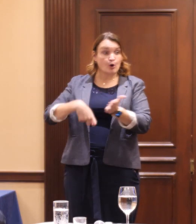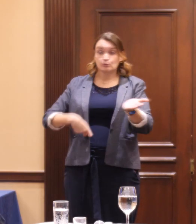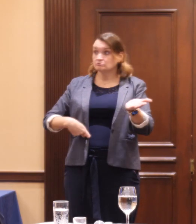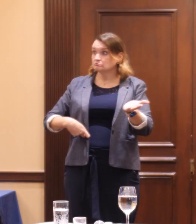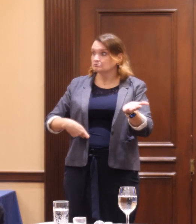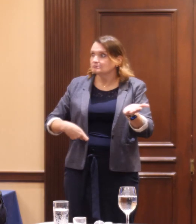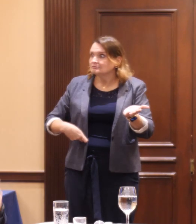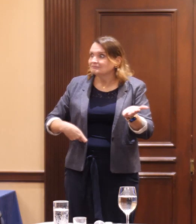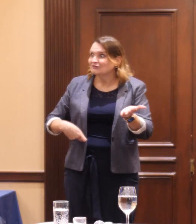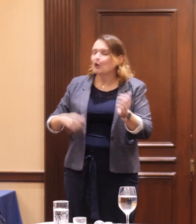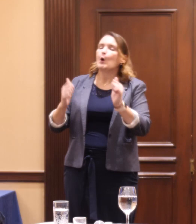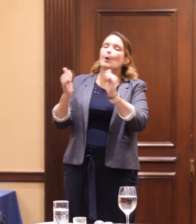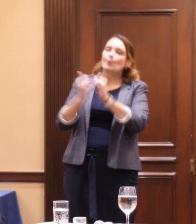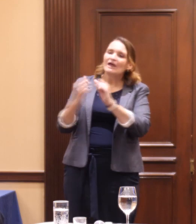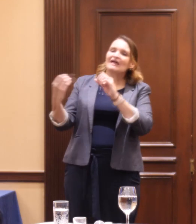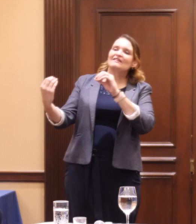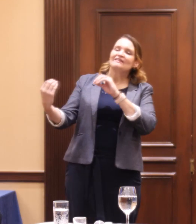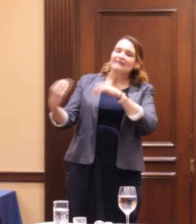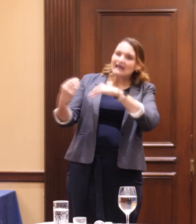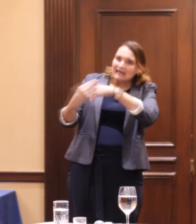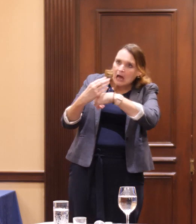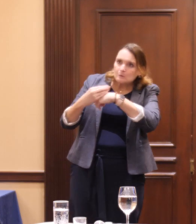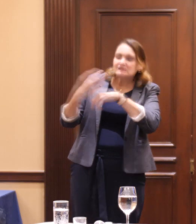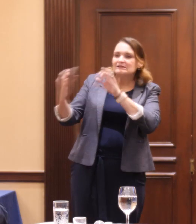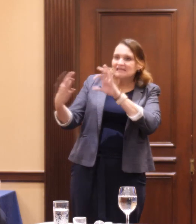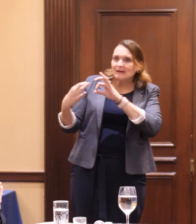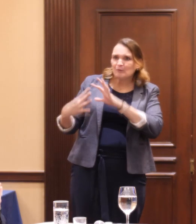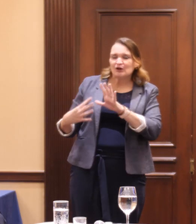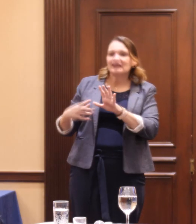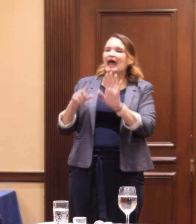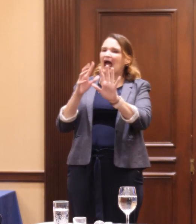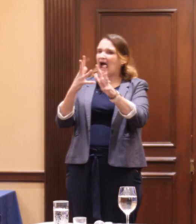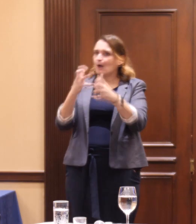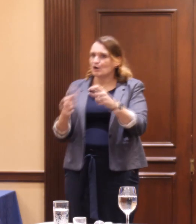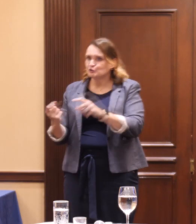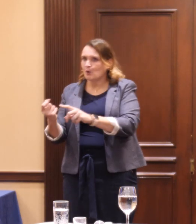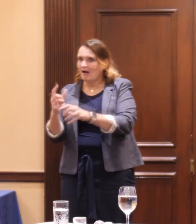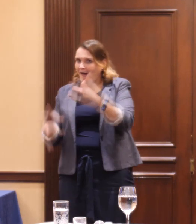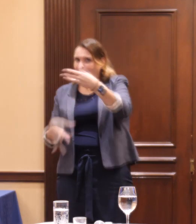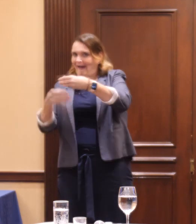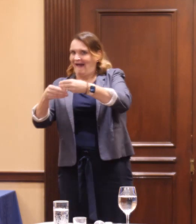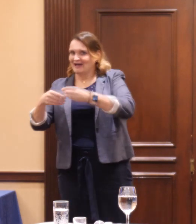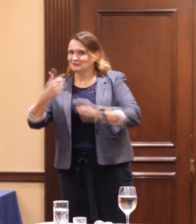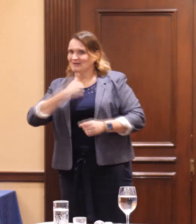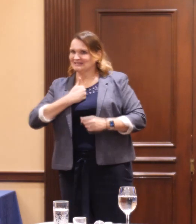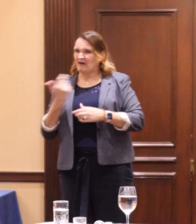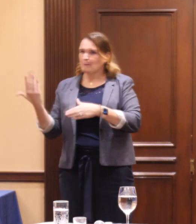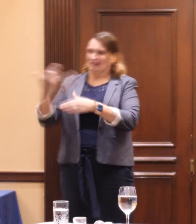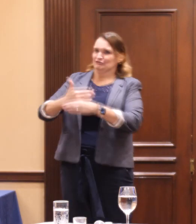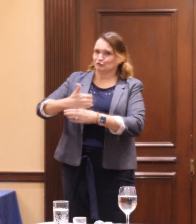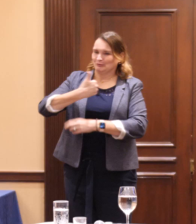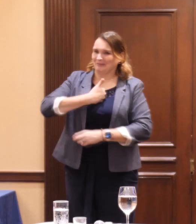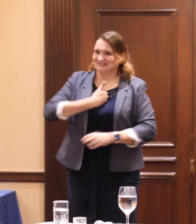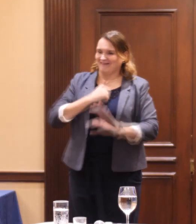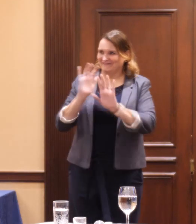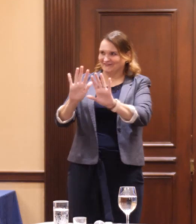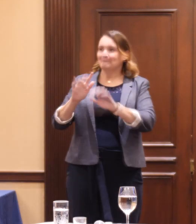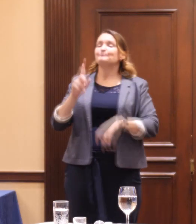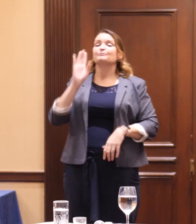the input of the Council and I should interrupt myself here to say that one of my fears about